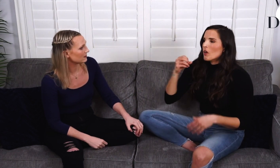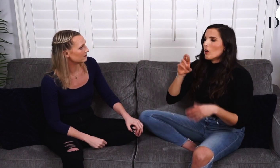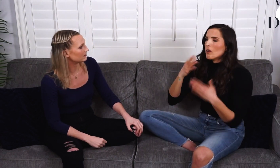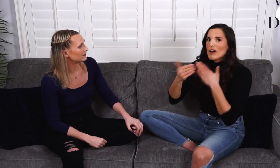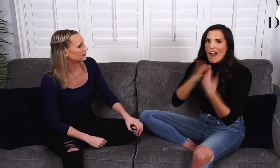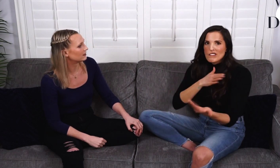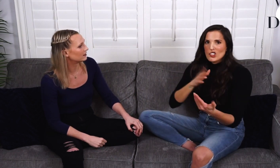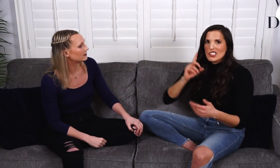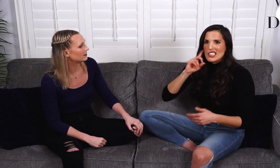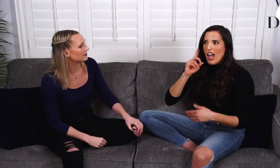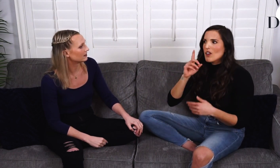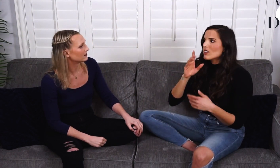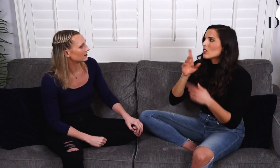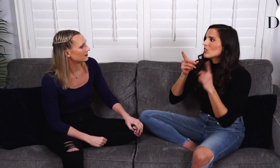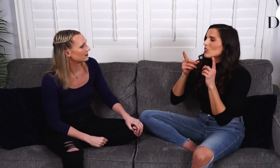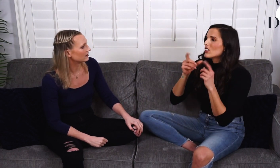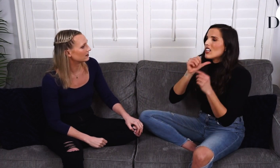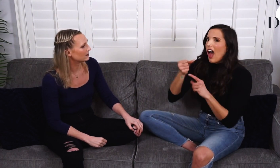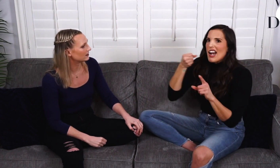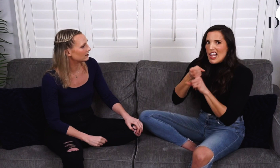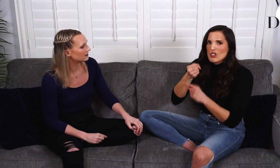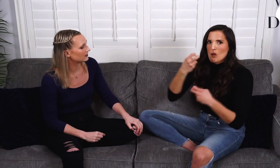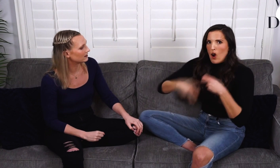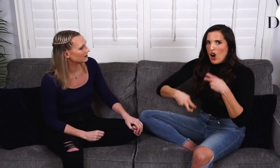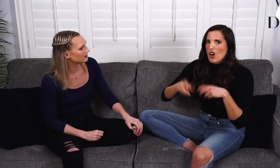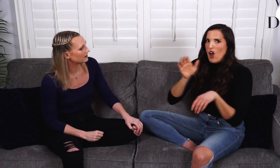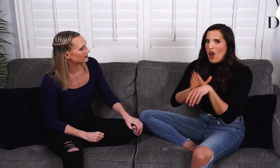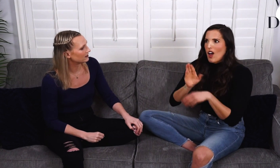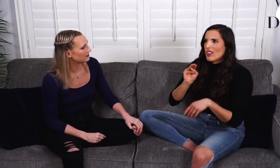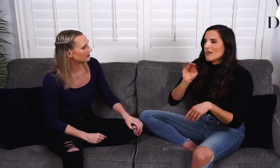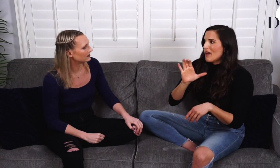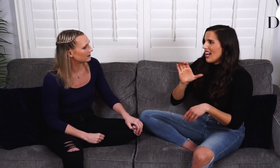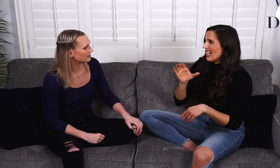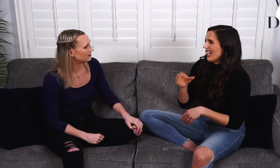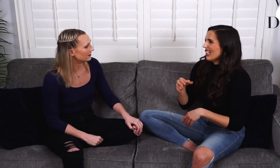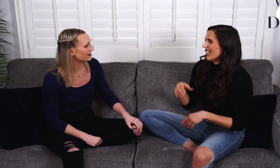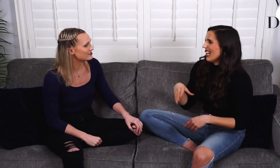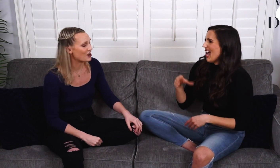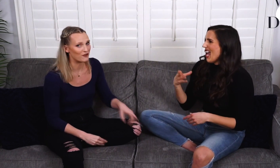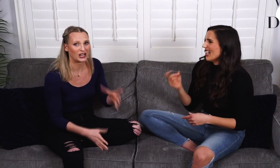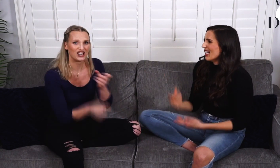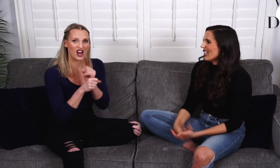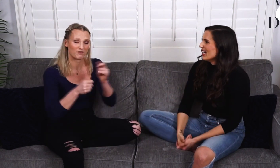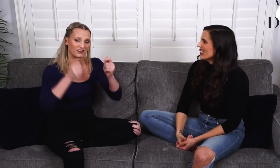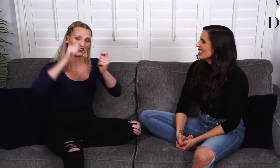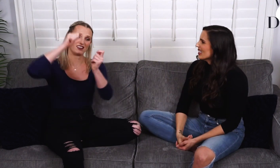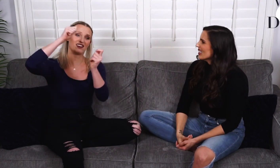sound or whatever sounds that hit the microphone really hard, it prevents that. - And so I got it and